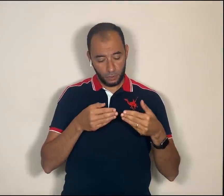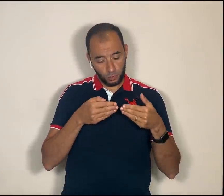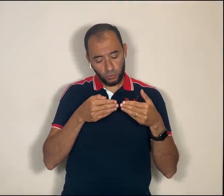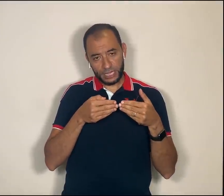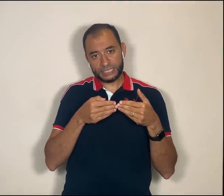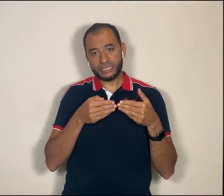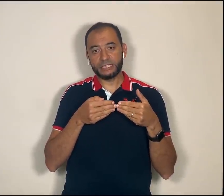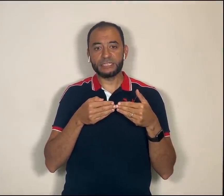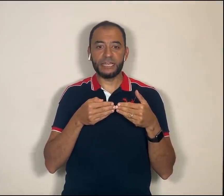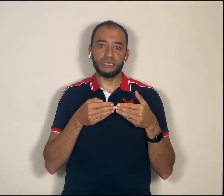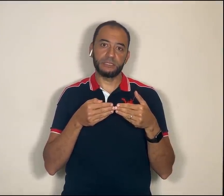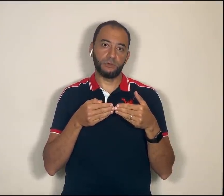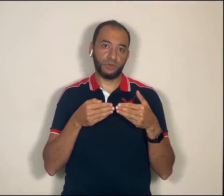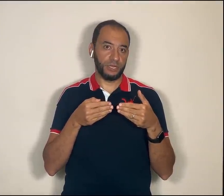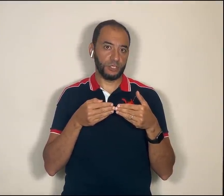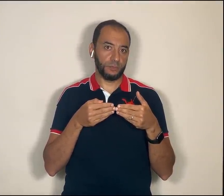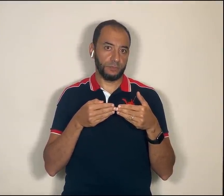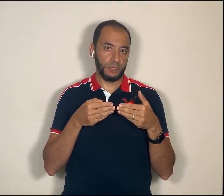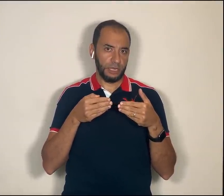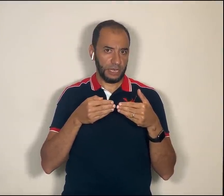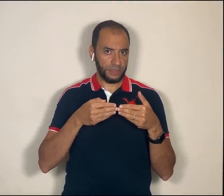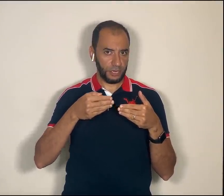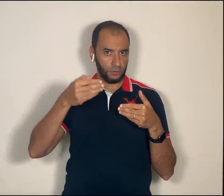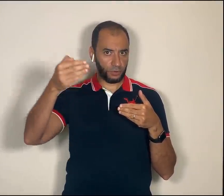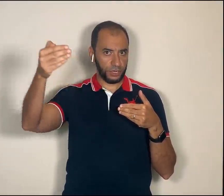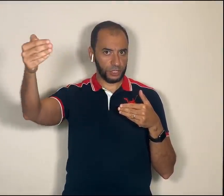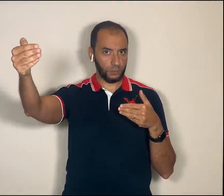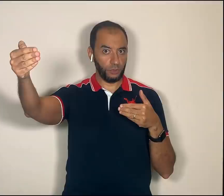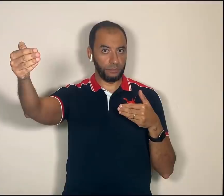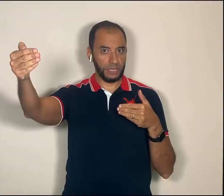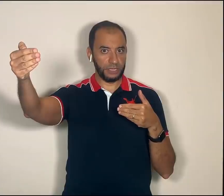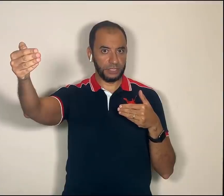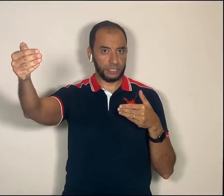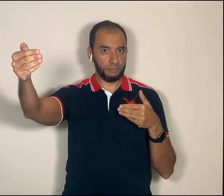not only a single celled organism and then an organism with millions and